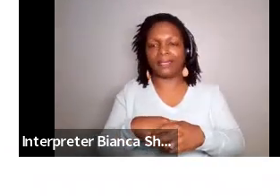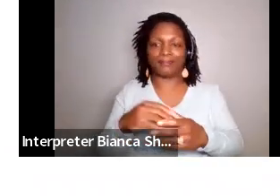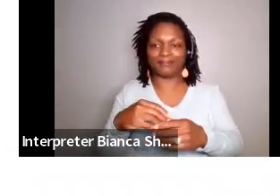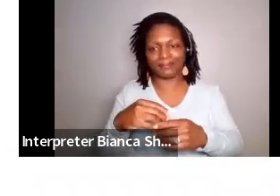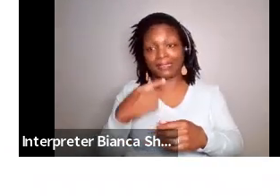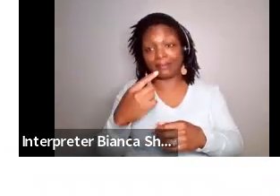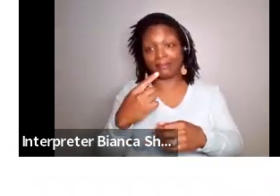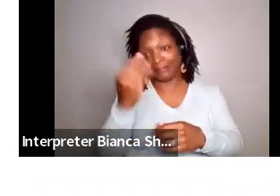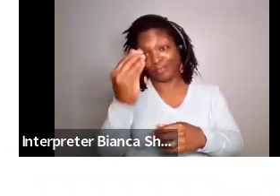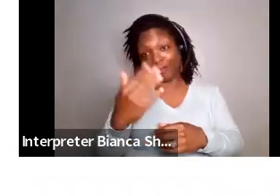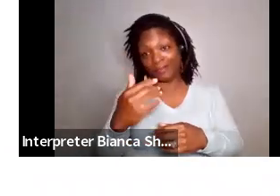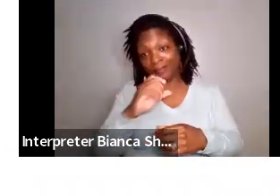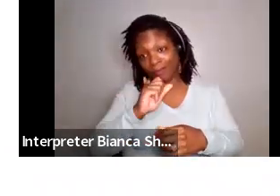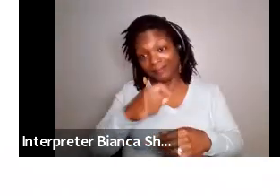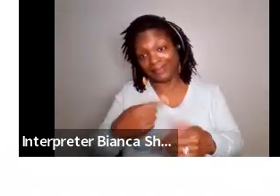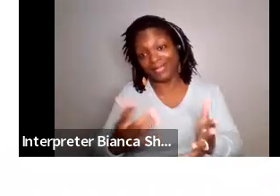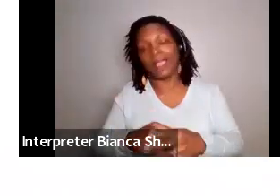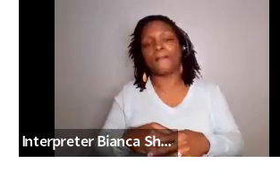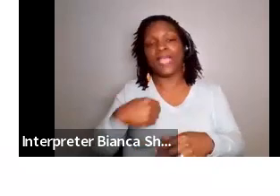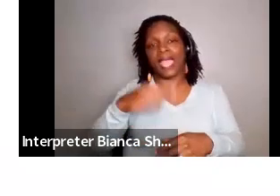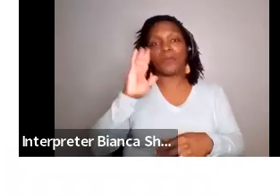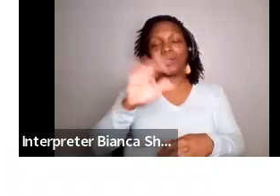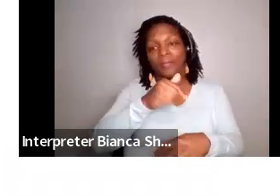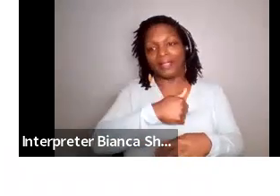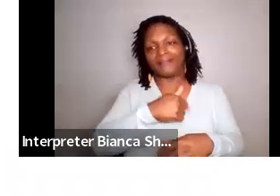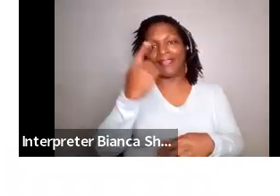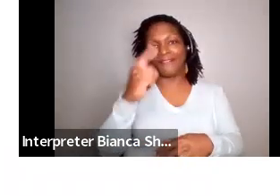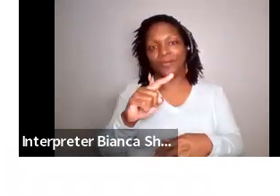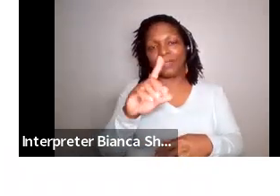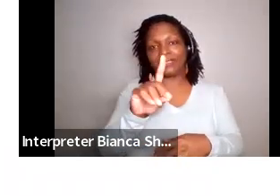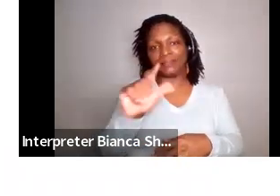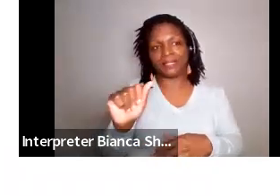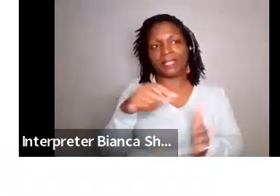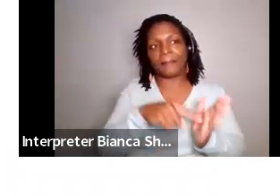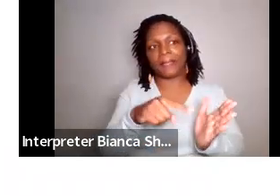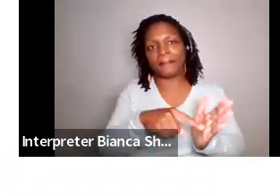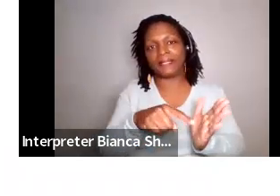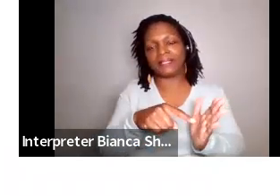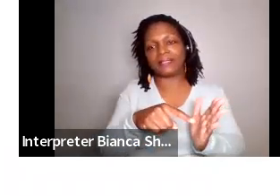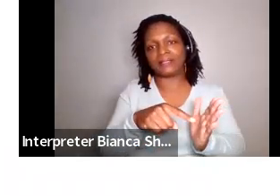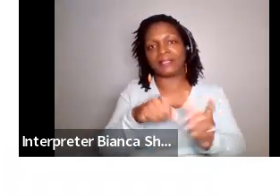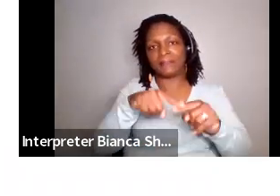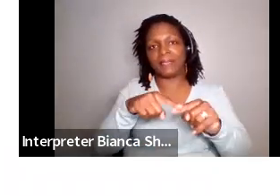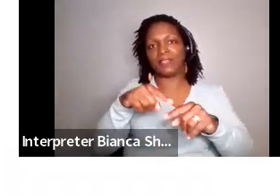I will be eligible for disability payments based upon the Us.